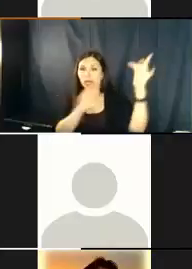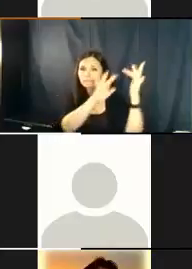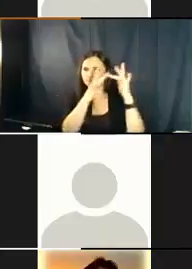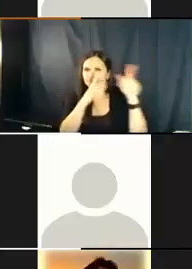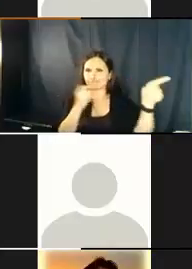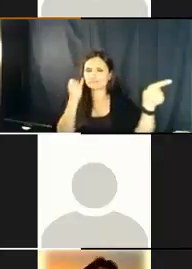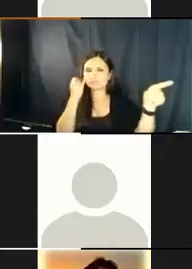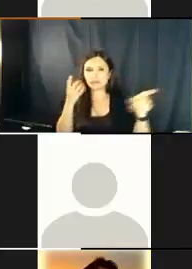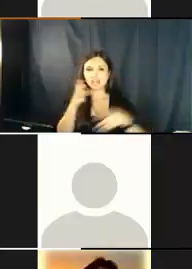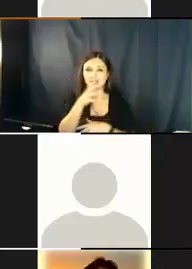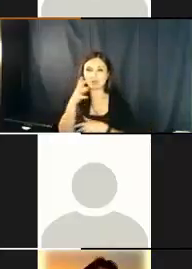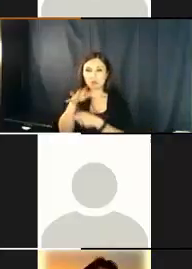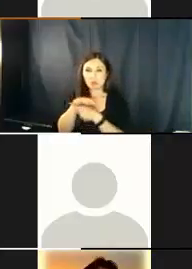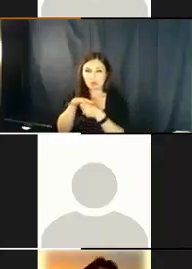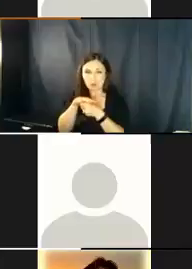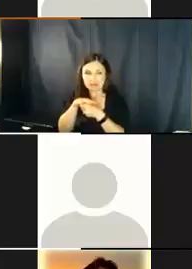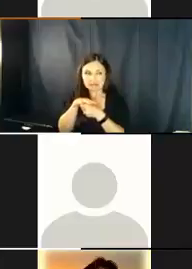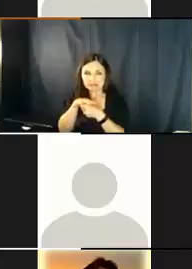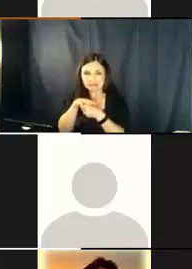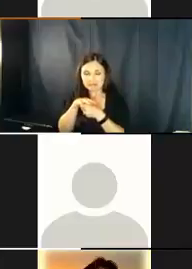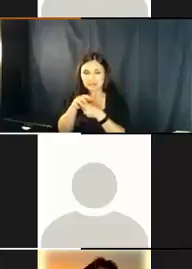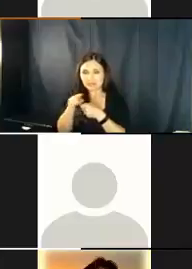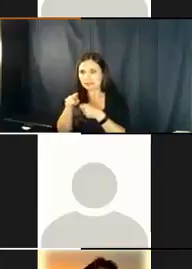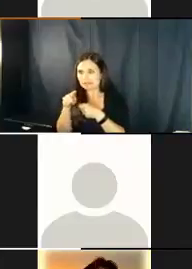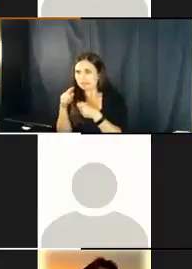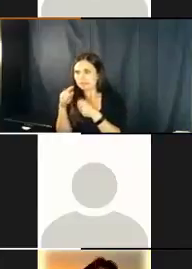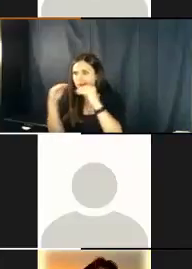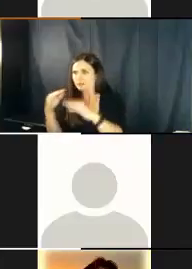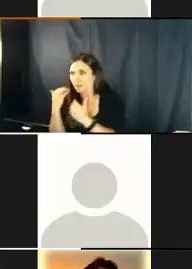have limited amount of teachers but you do have facilitators that can at least help students